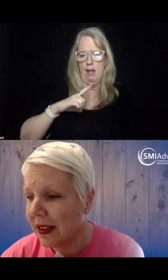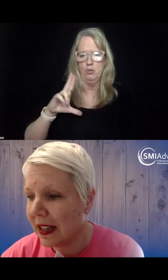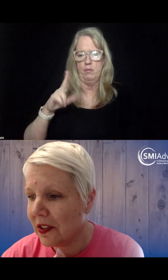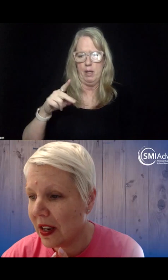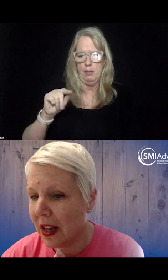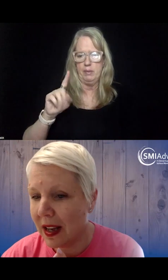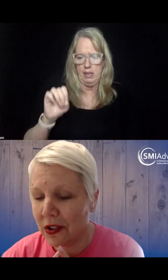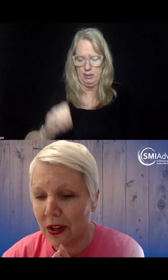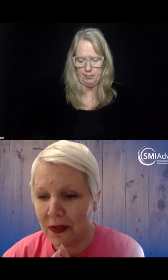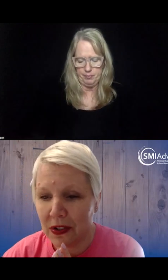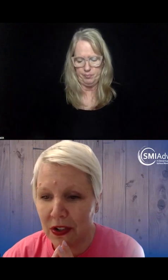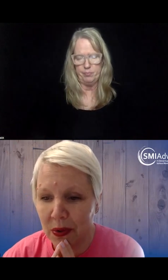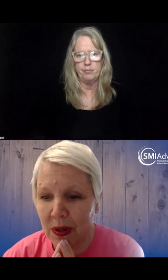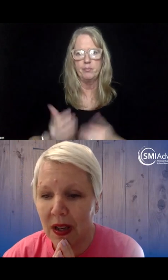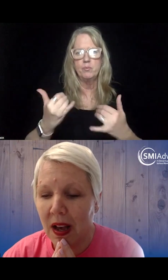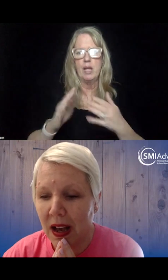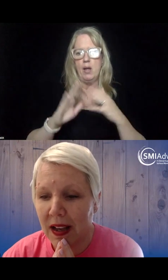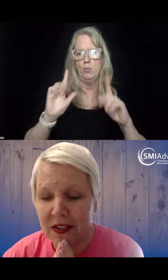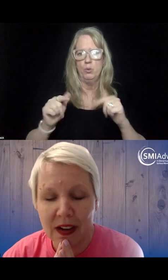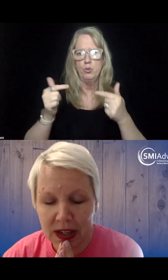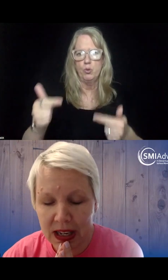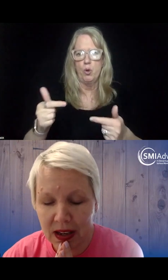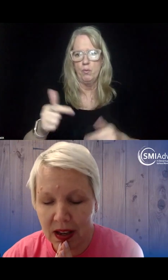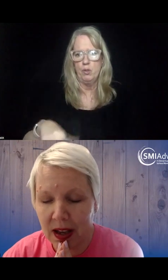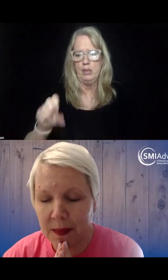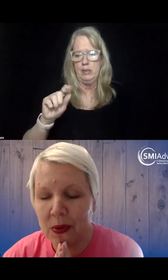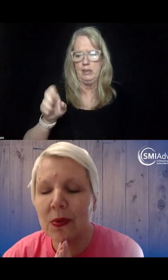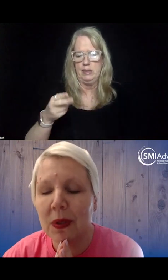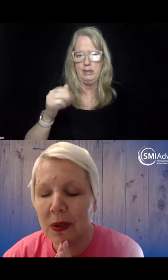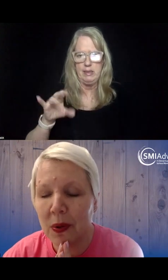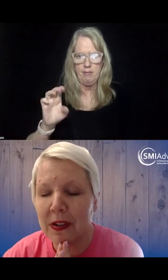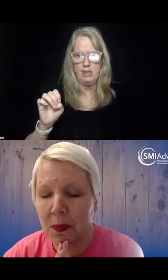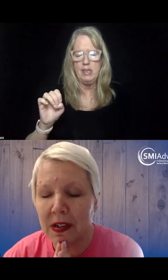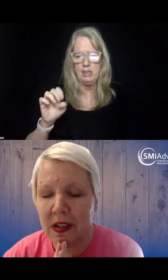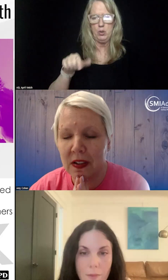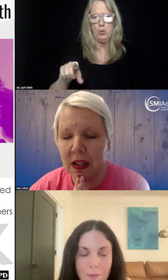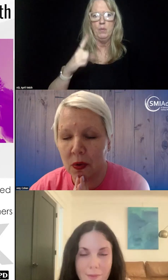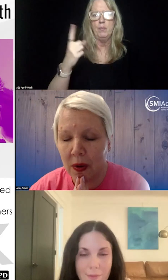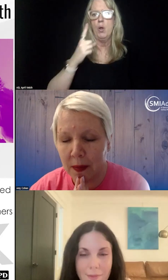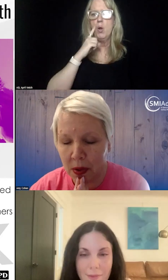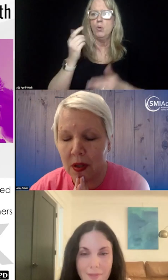LET'S TURN OVER TO STEPHANIE, WHO ALWAYS BRINGS US INCREDIBLE